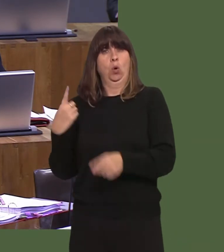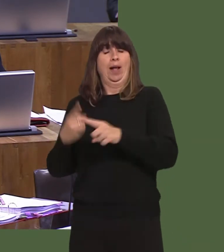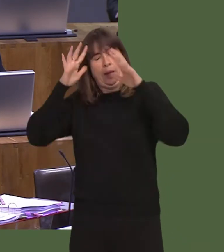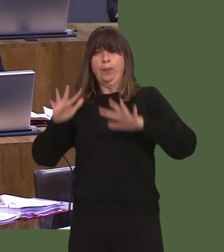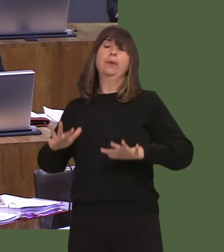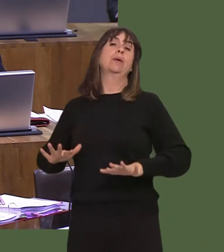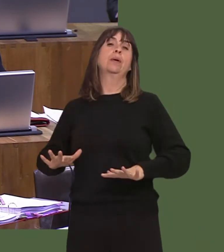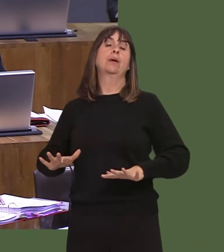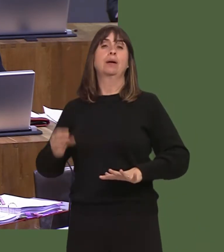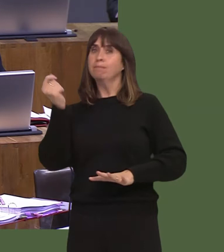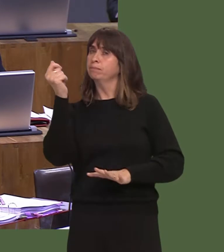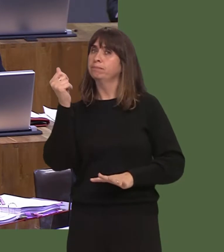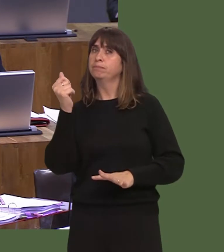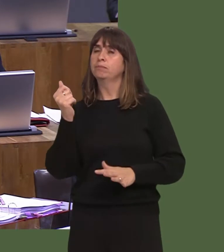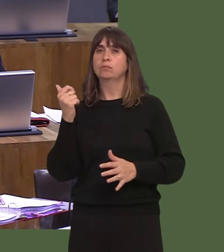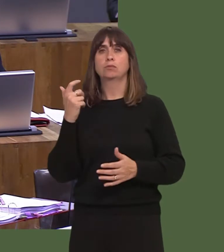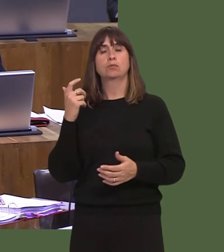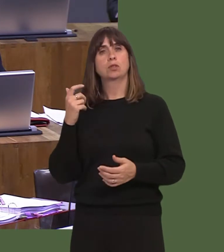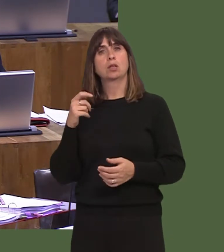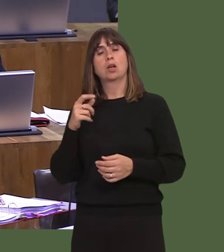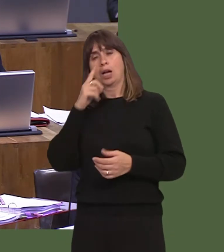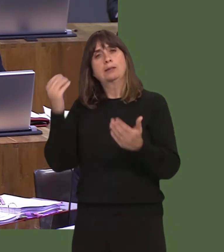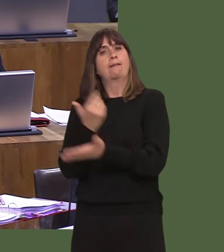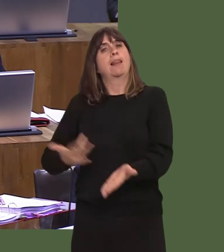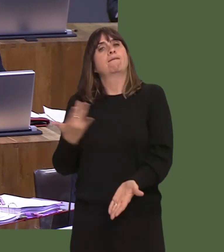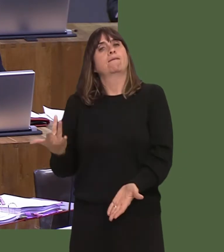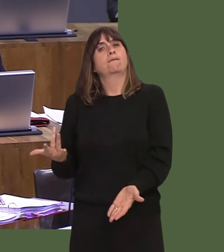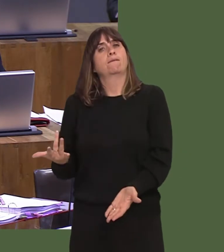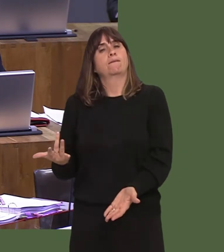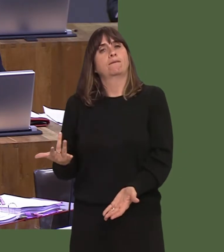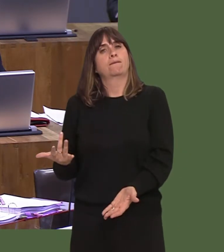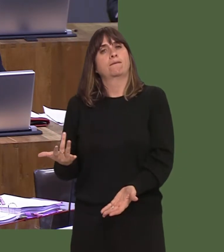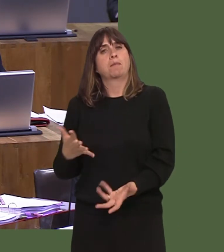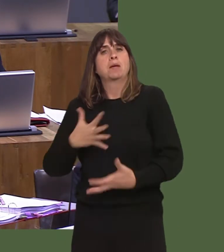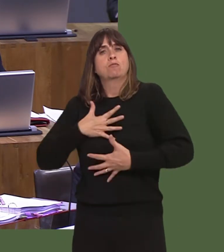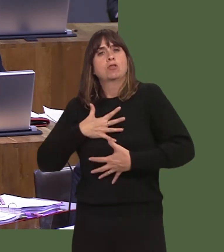quickly, in seconds, from a situation where perhaps they're in difficulty with breathing,